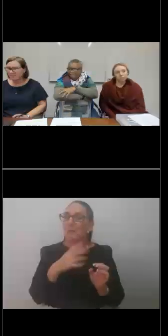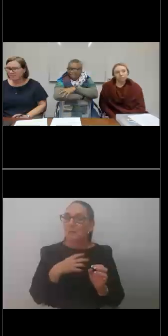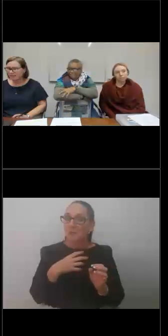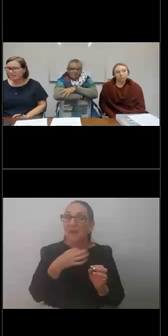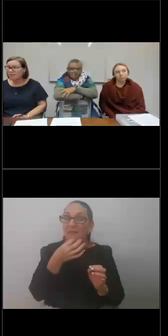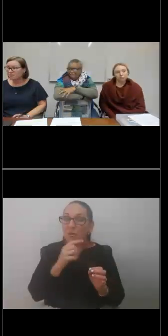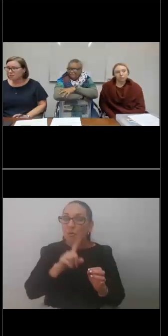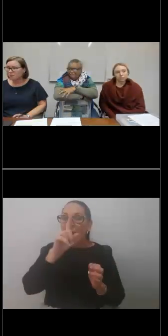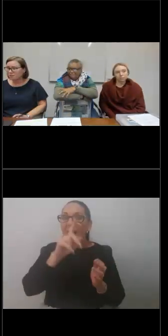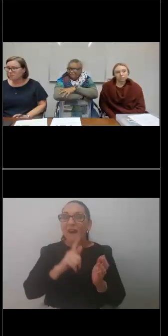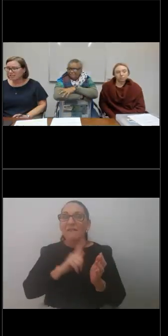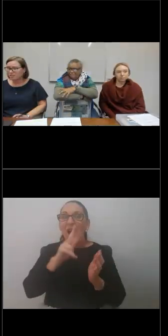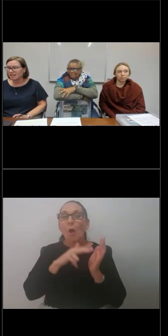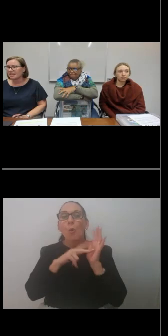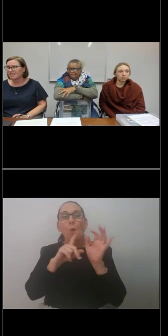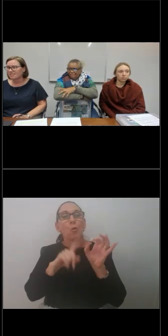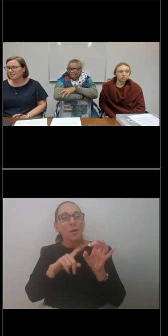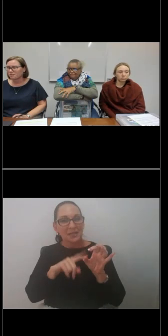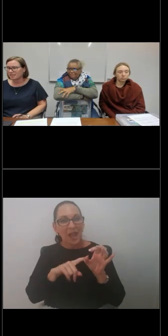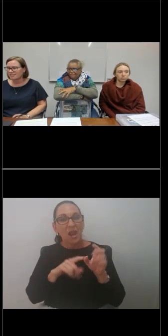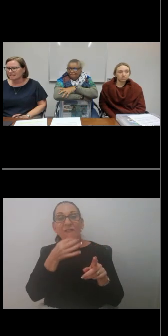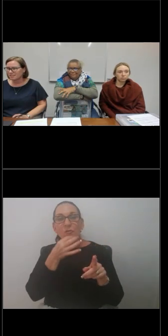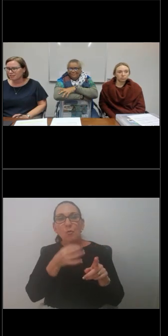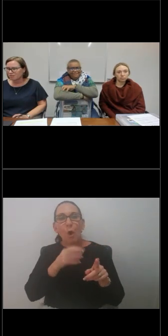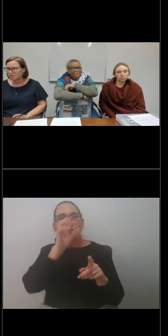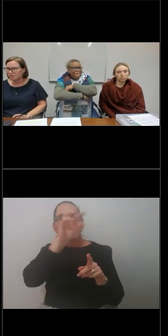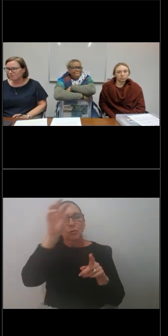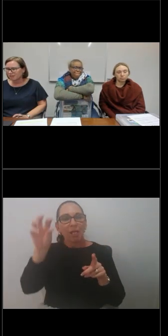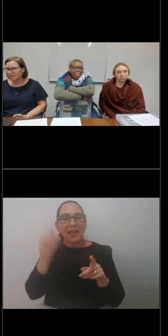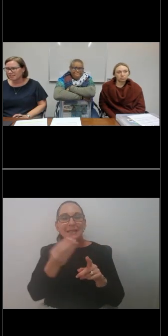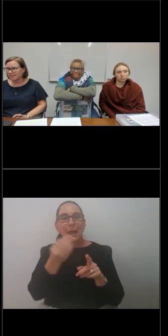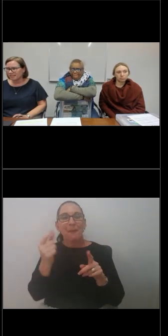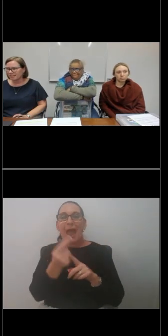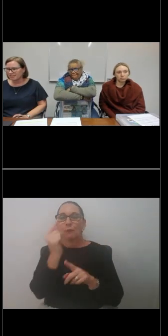great and a few from Regional and outside of Queensland so welcome everybody that's